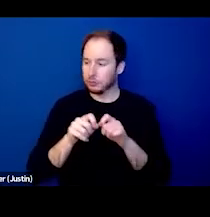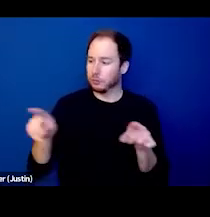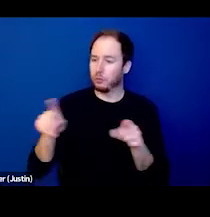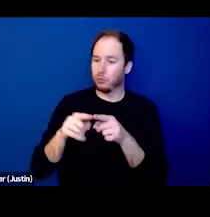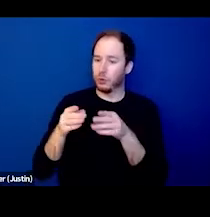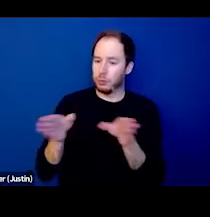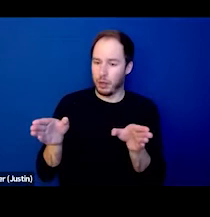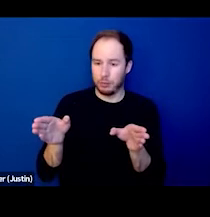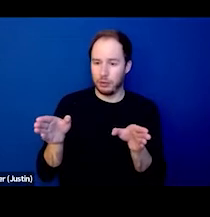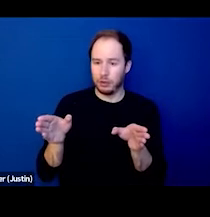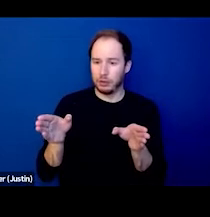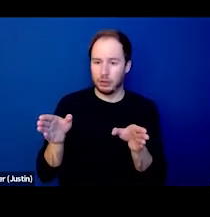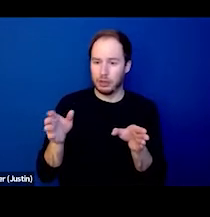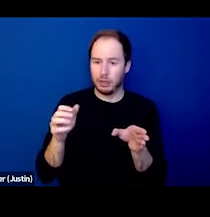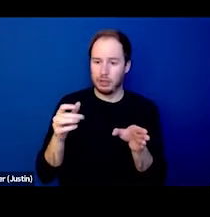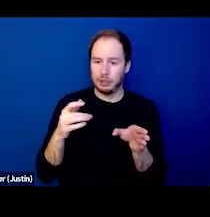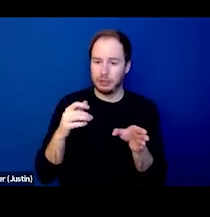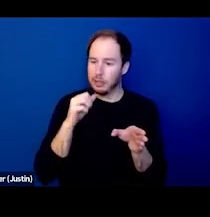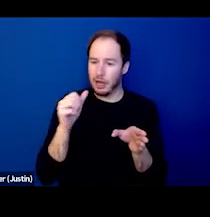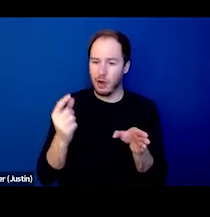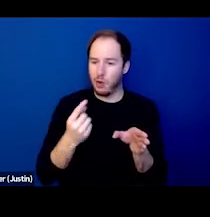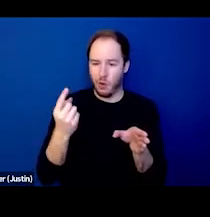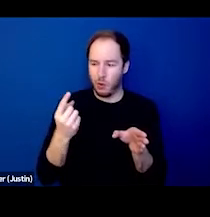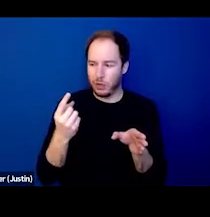it's not always the most favorable.